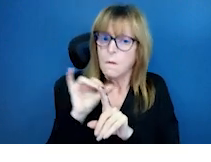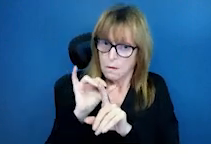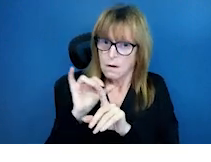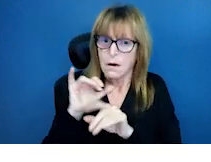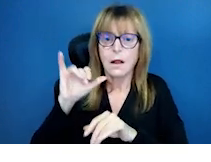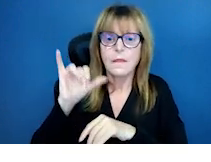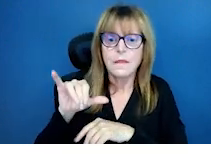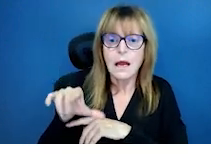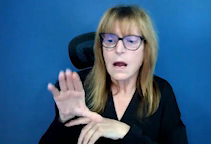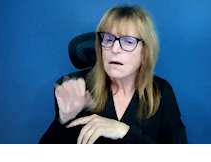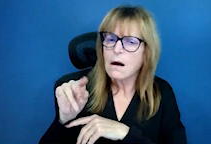served Indigenous communities.